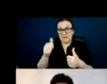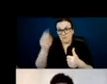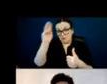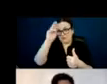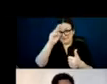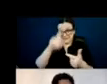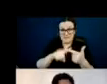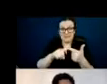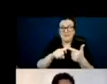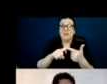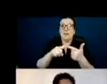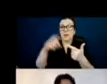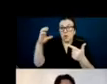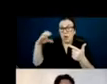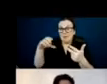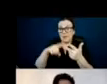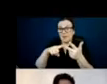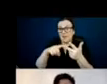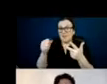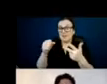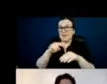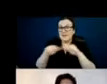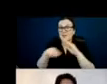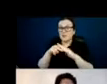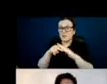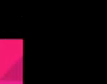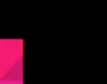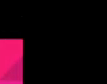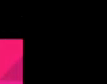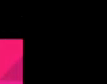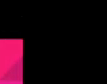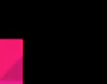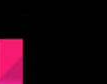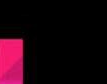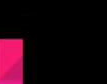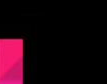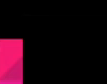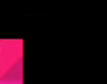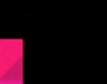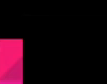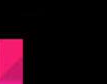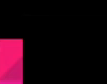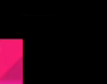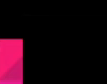authority on disability. In Peru through the congress and through the judicial system,